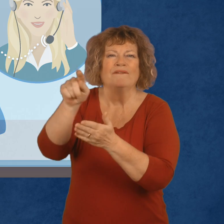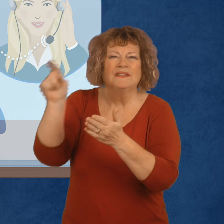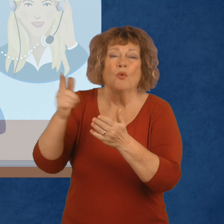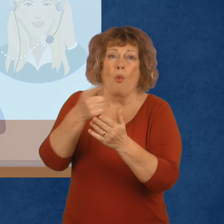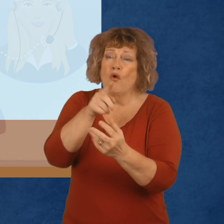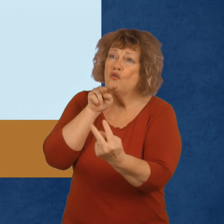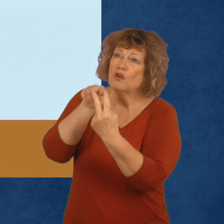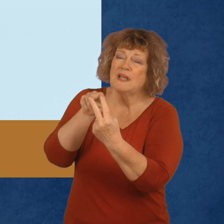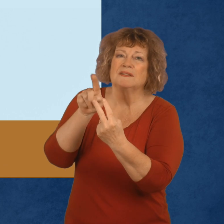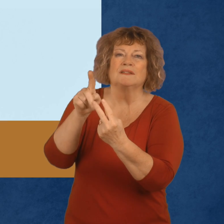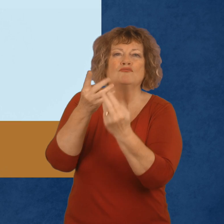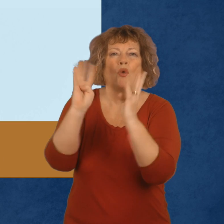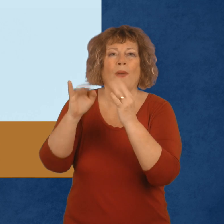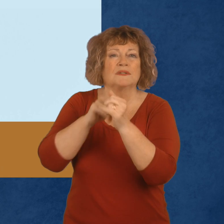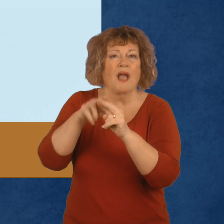We hope your hearing goes well.